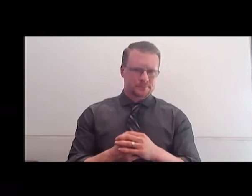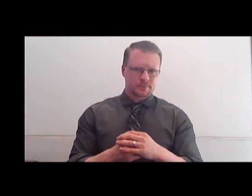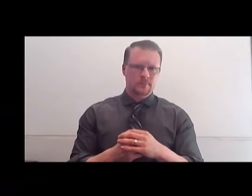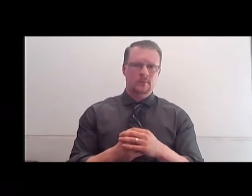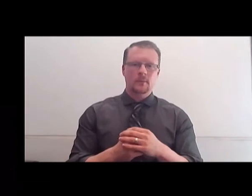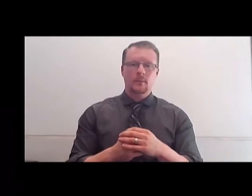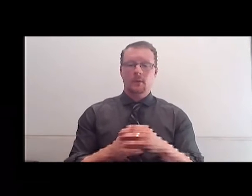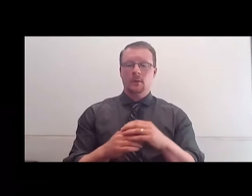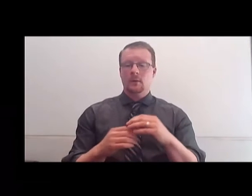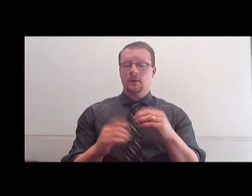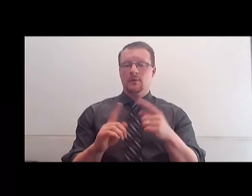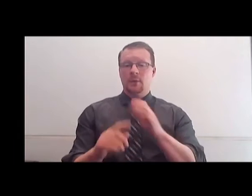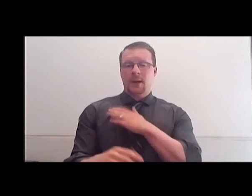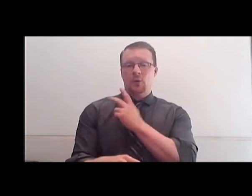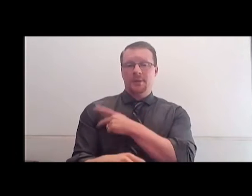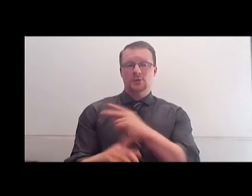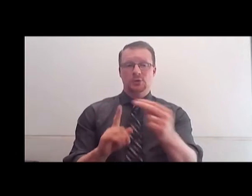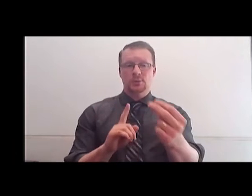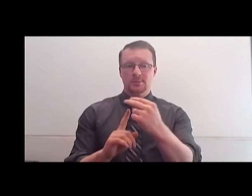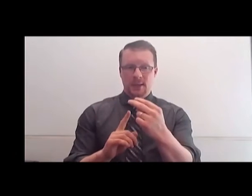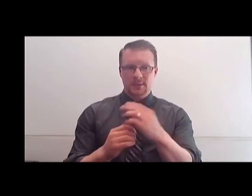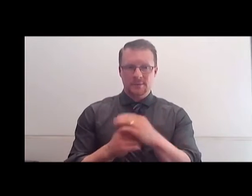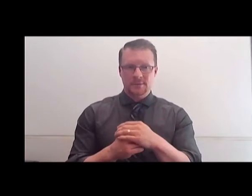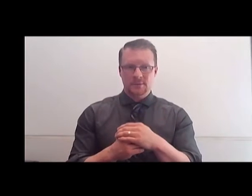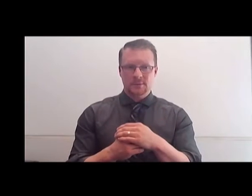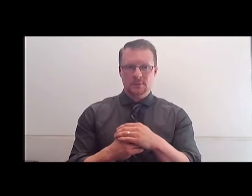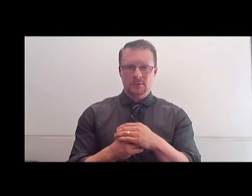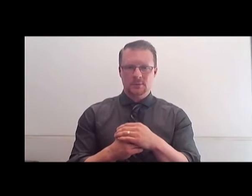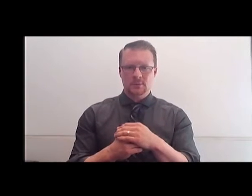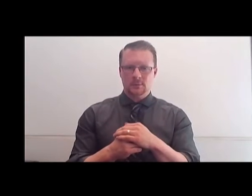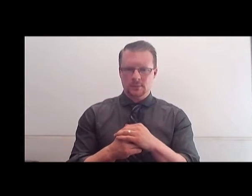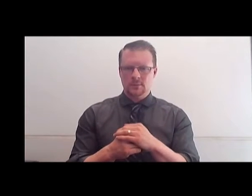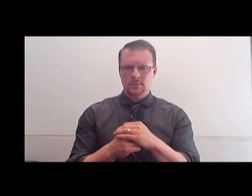So how else do we learn? From our patient perspective,